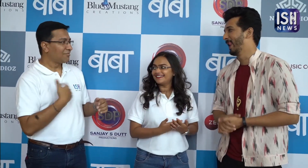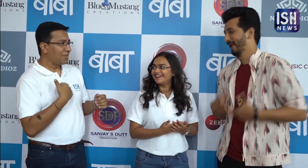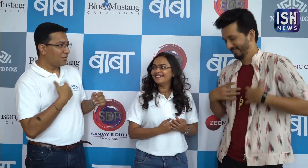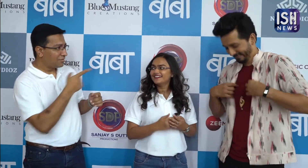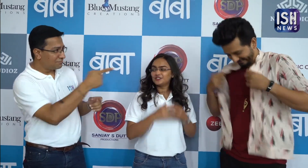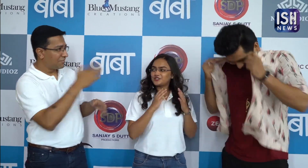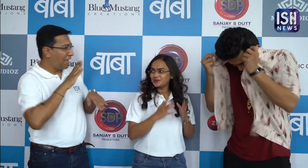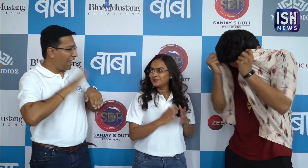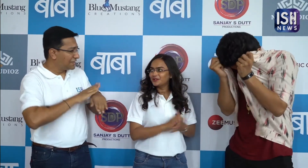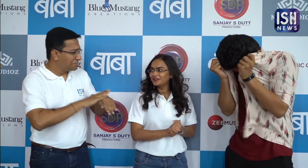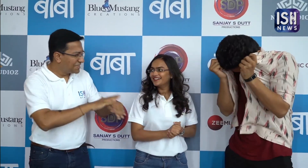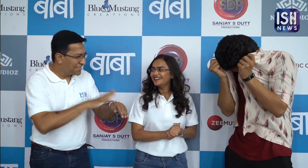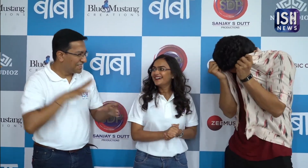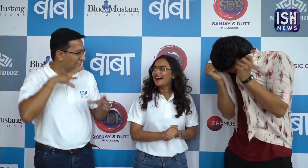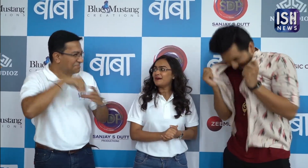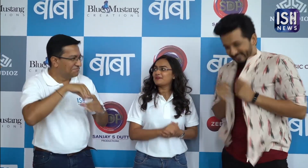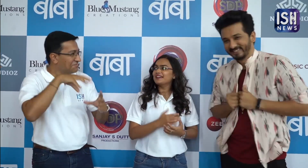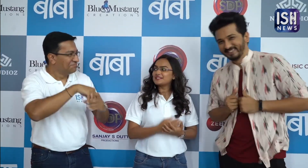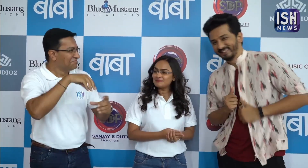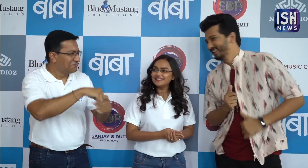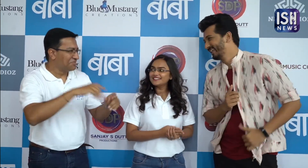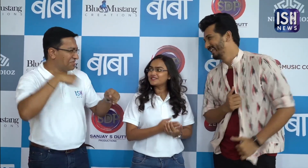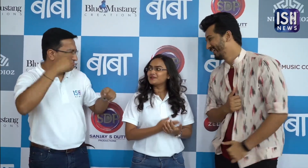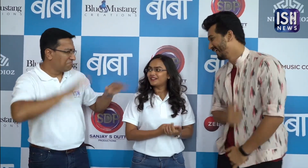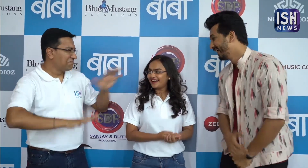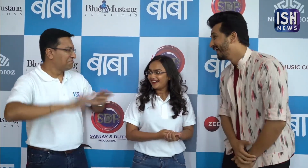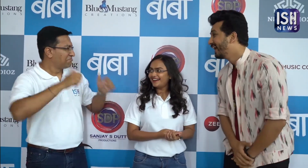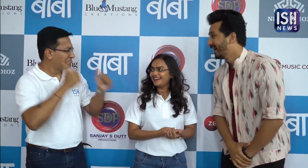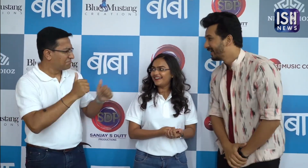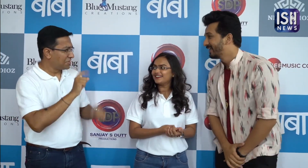You have a lot of experience in TV serials.